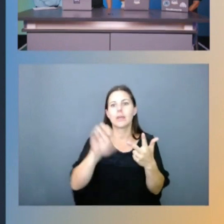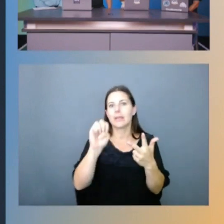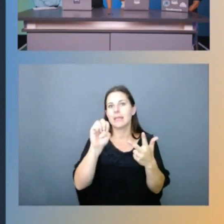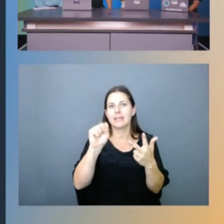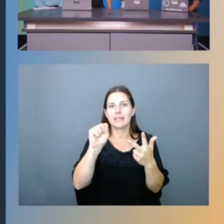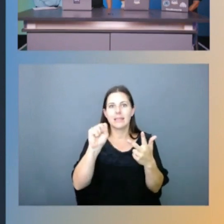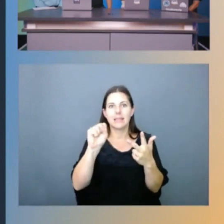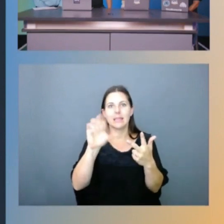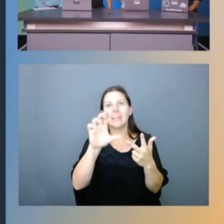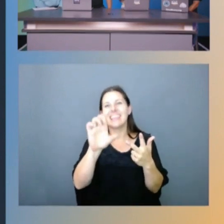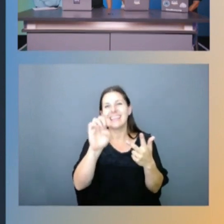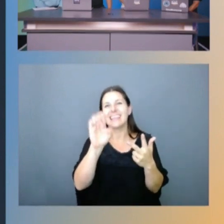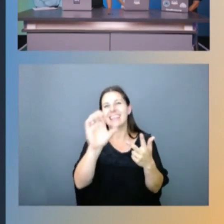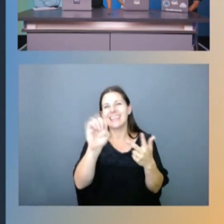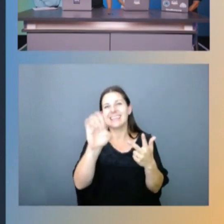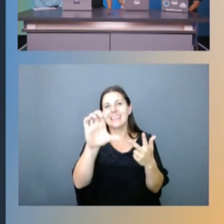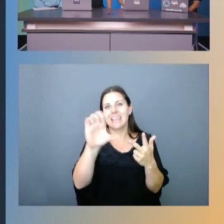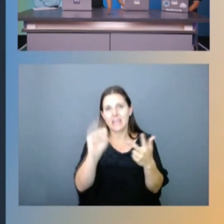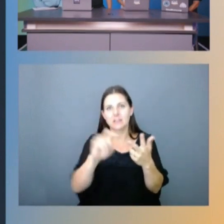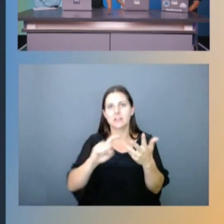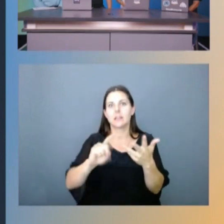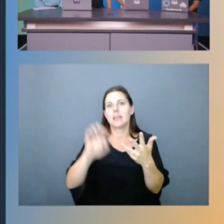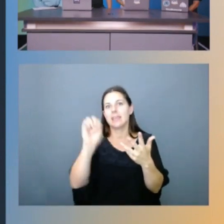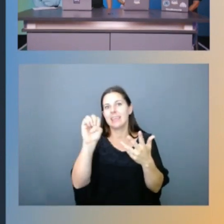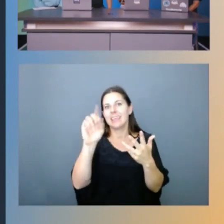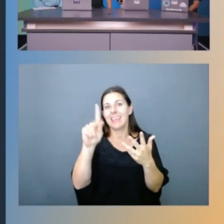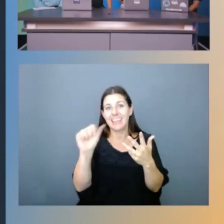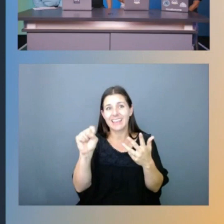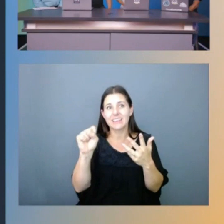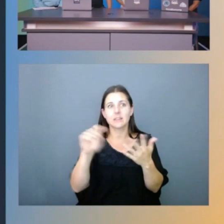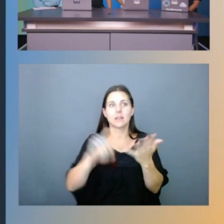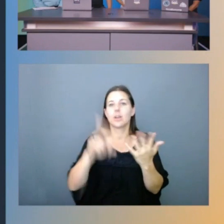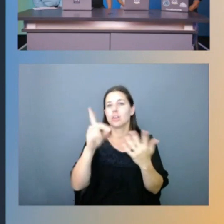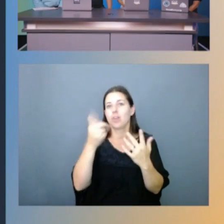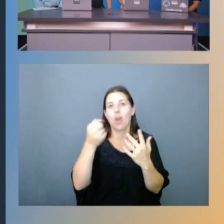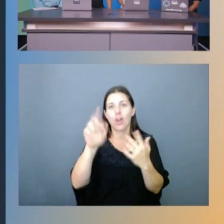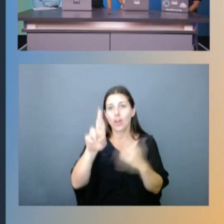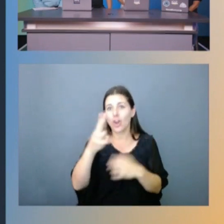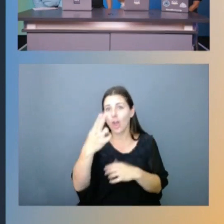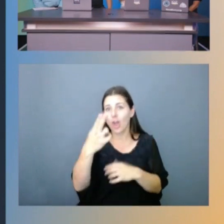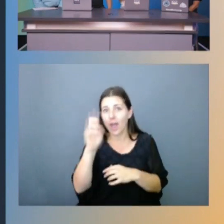and then similarly with image registries, Docker Hub, JFrog or ACR, for example.